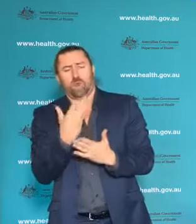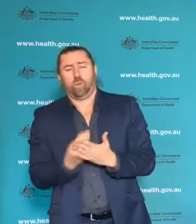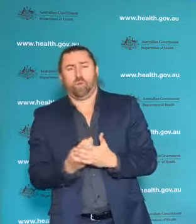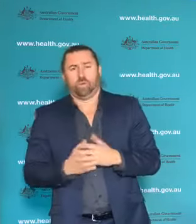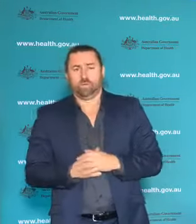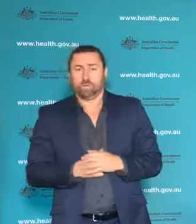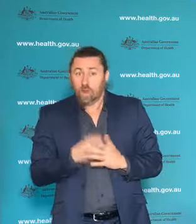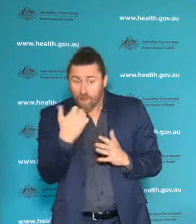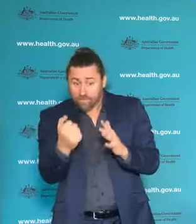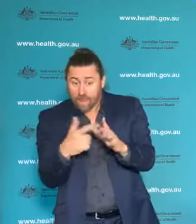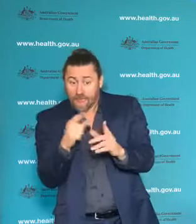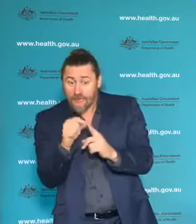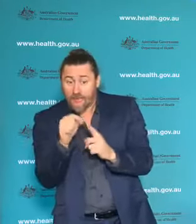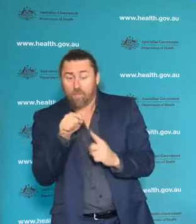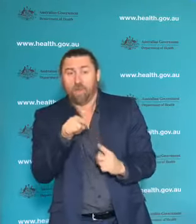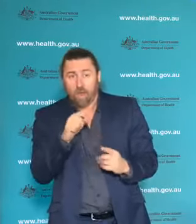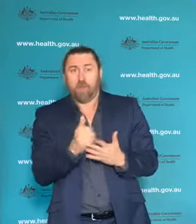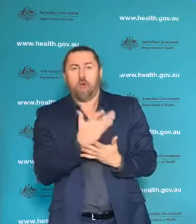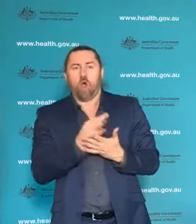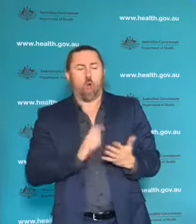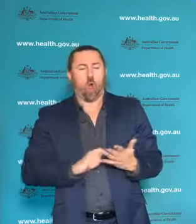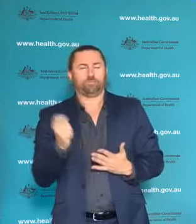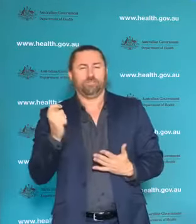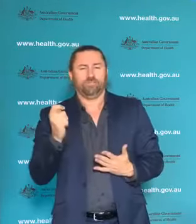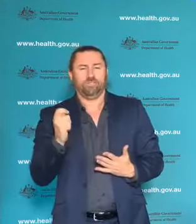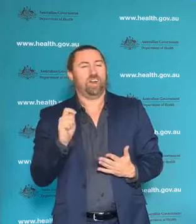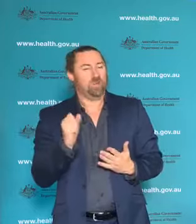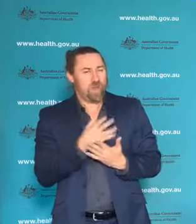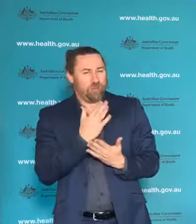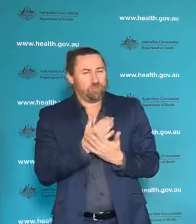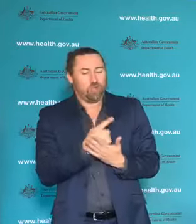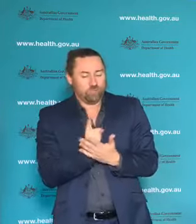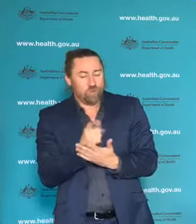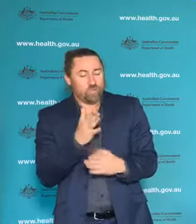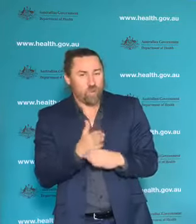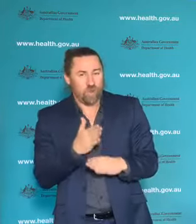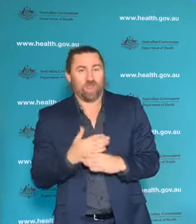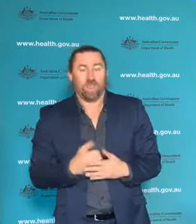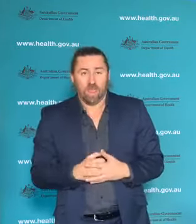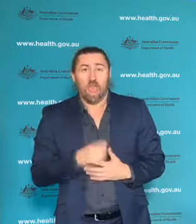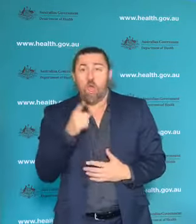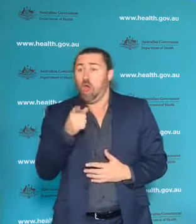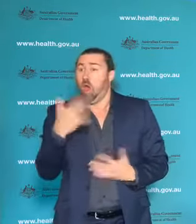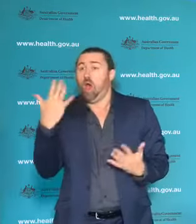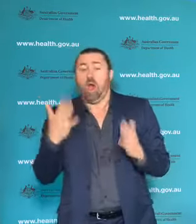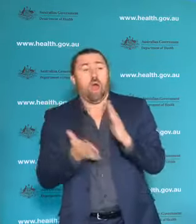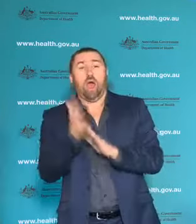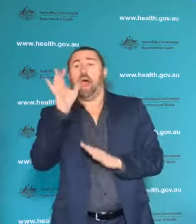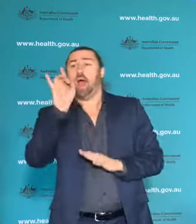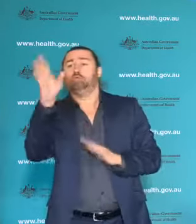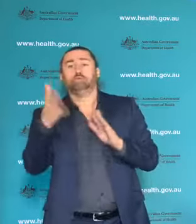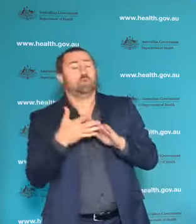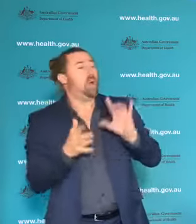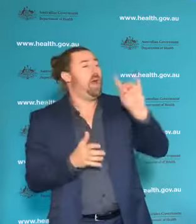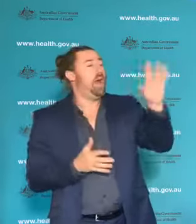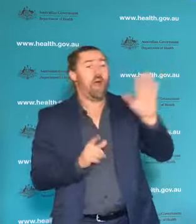on your phone that it is running on your phone and please take your mobile phone with you every time you leave your home.